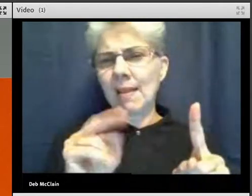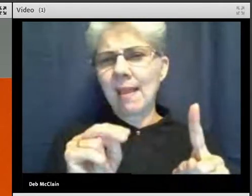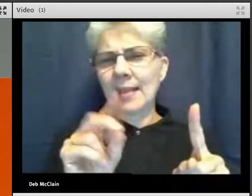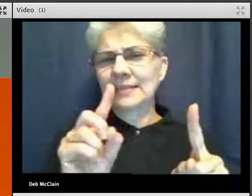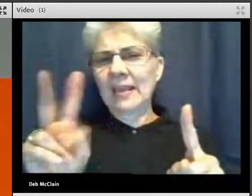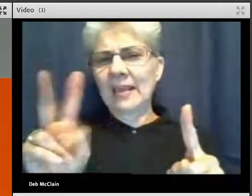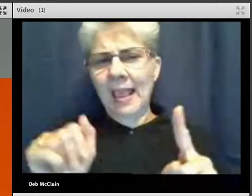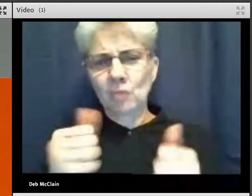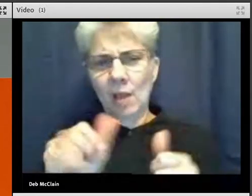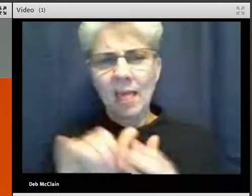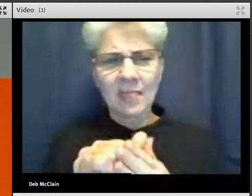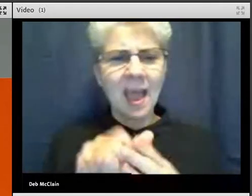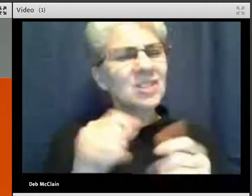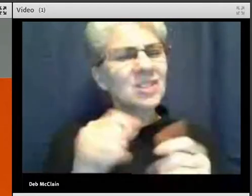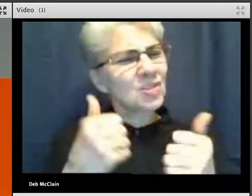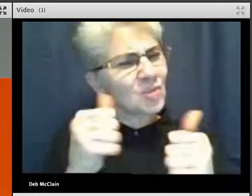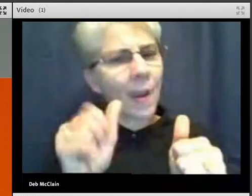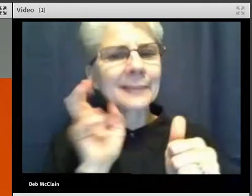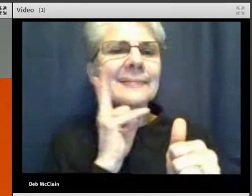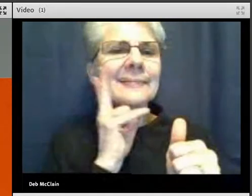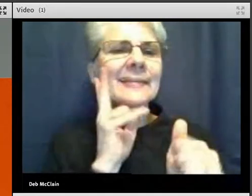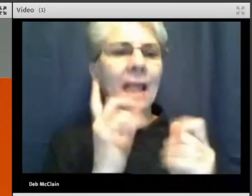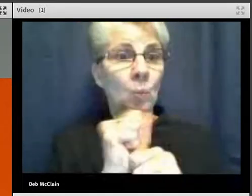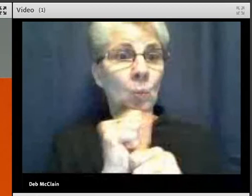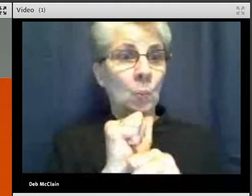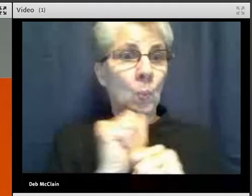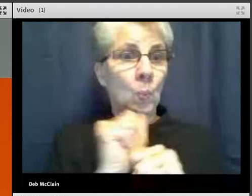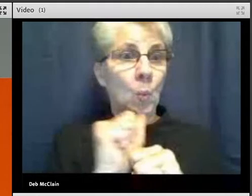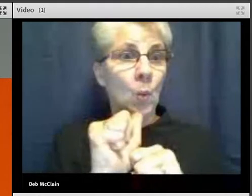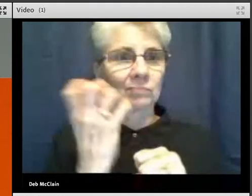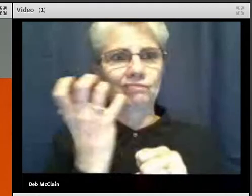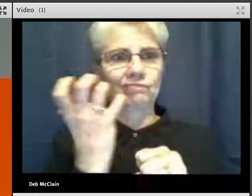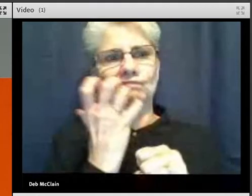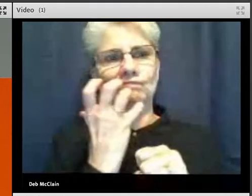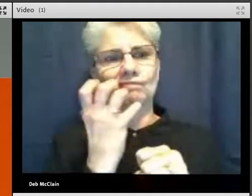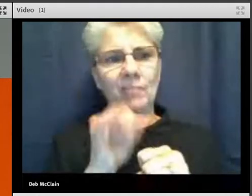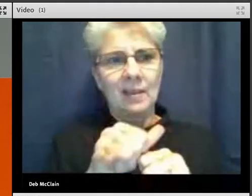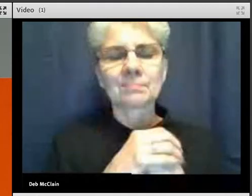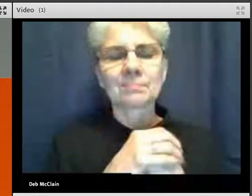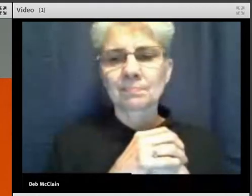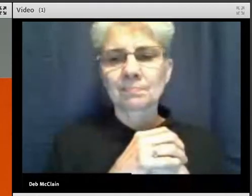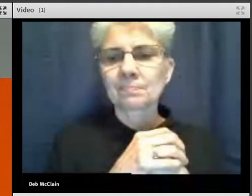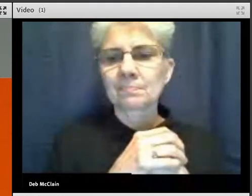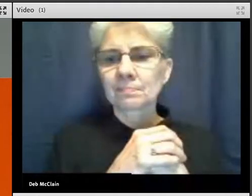But definitely try some stuff out. Just give it a try and see how it works.